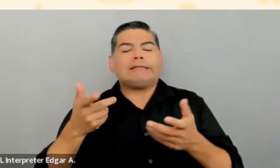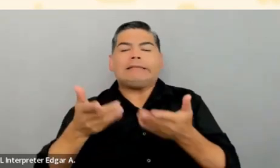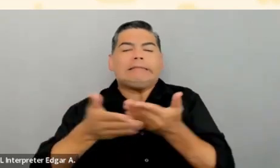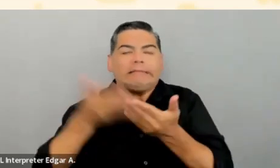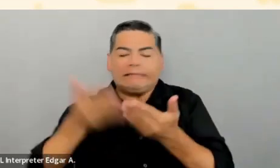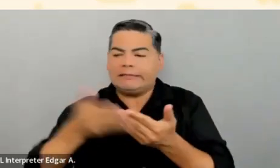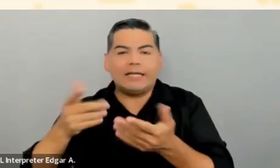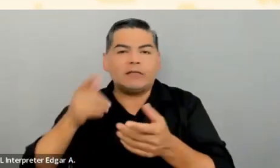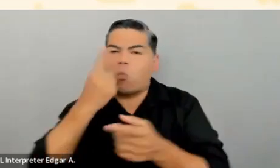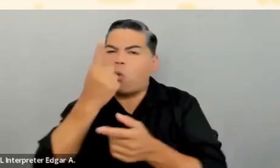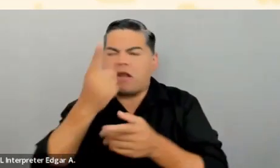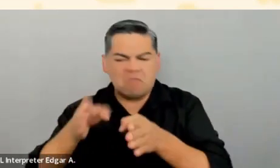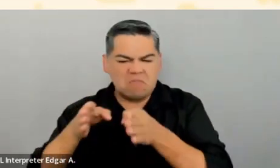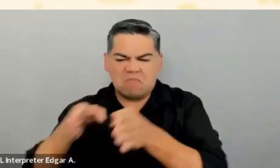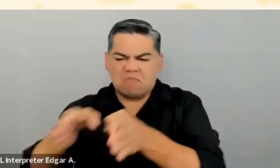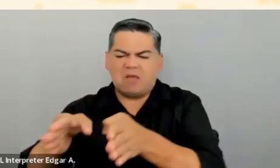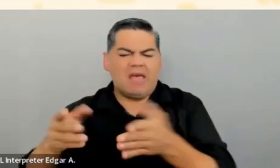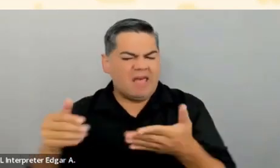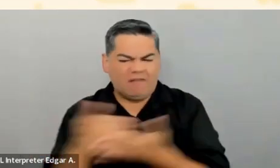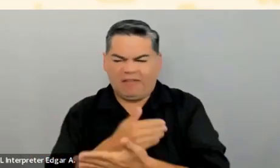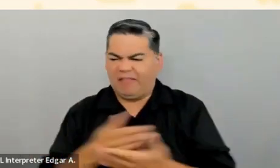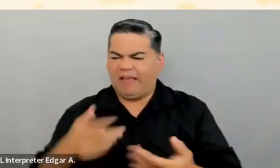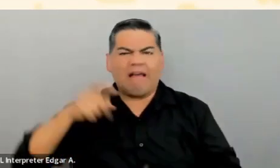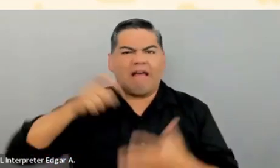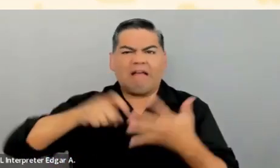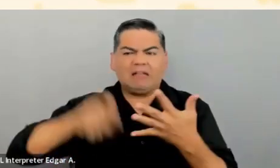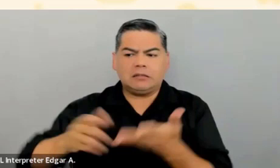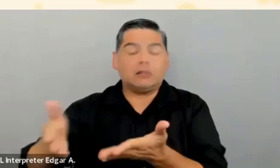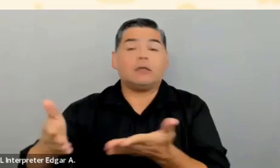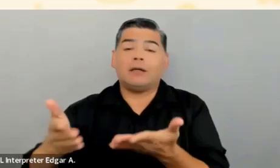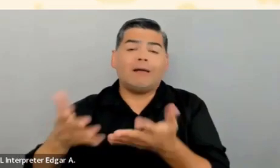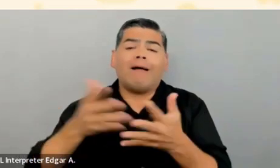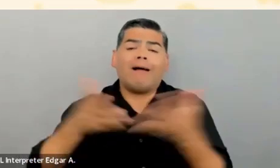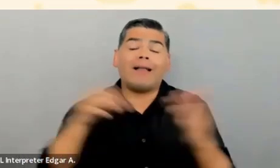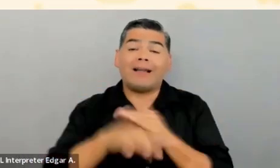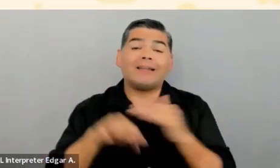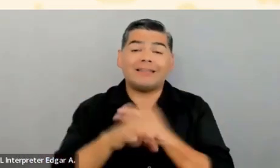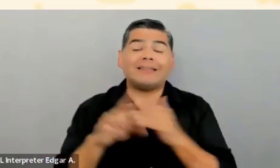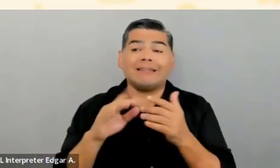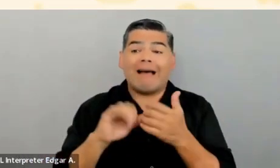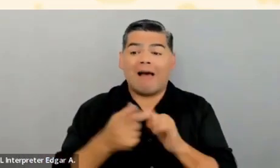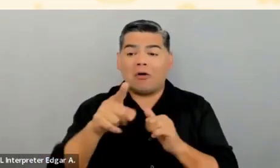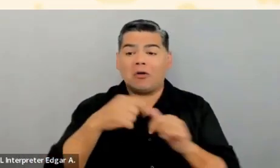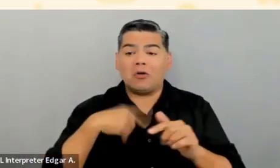It can not do absolutely everything for you. A lot of accessibility is in how you add your content,